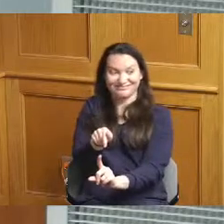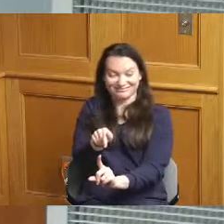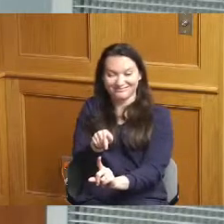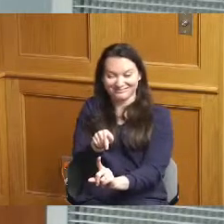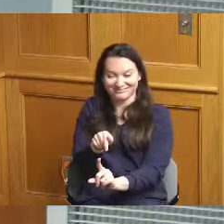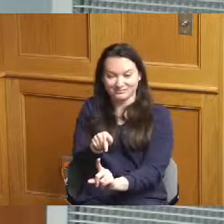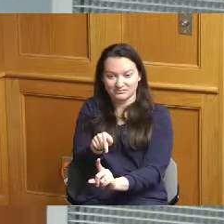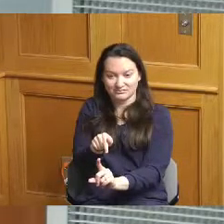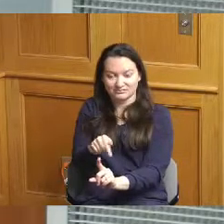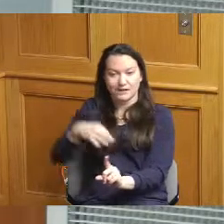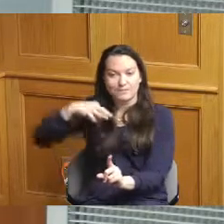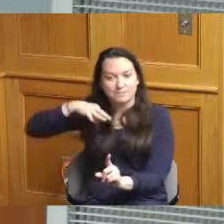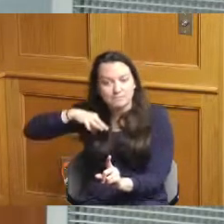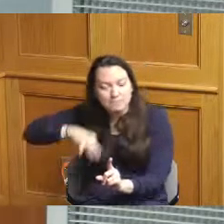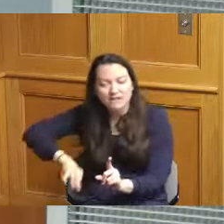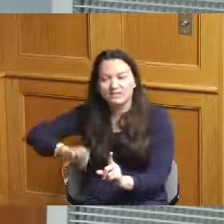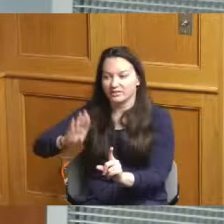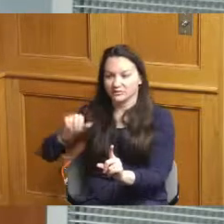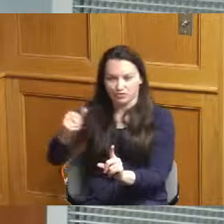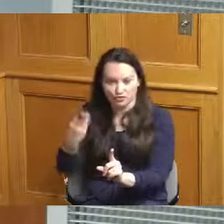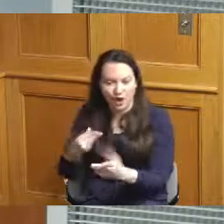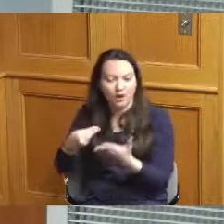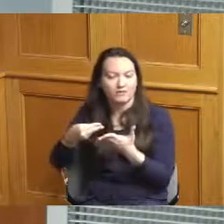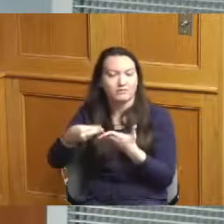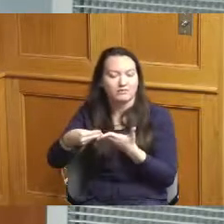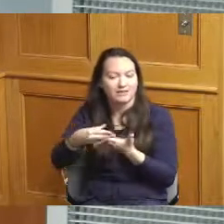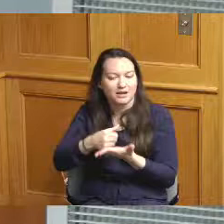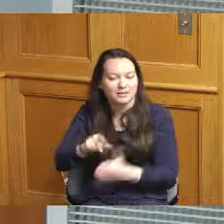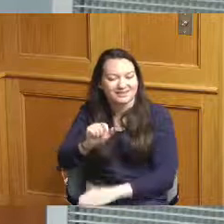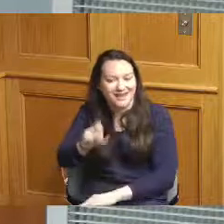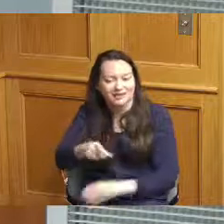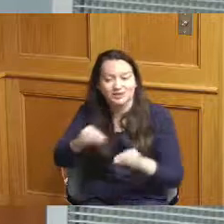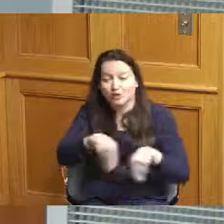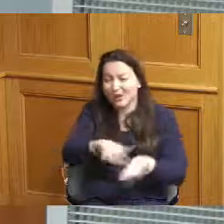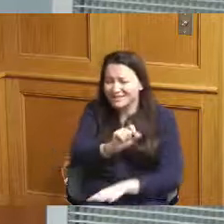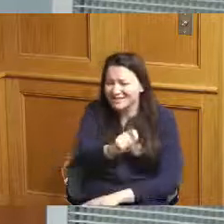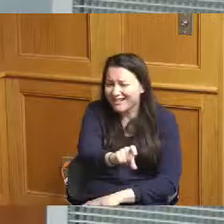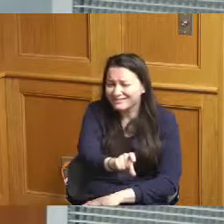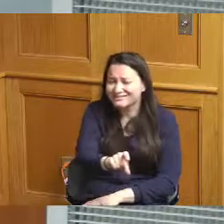gain benefits jobs income taxes property taxes so that we can provide the services